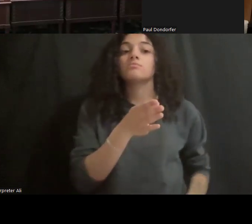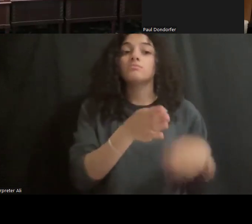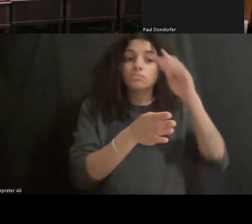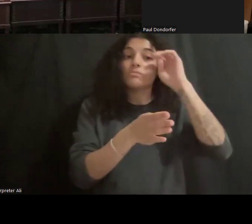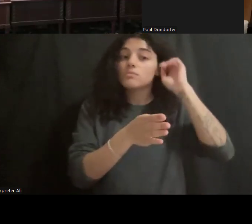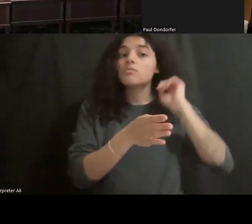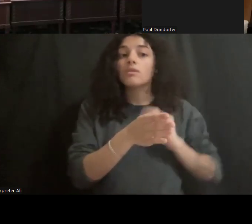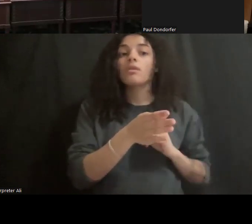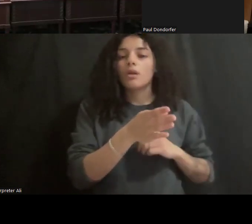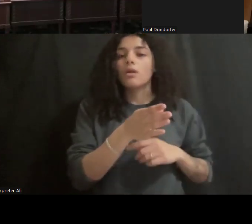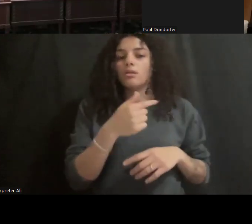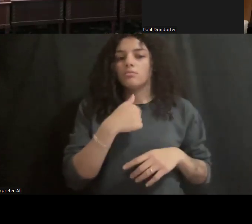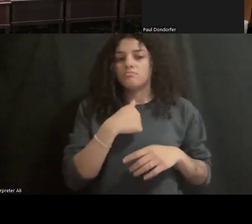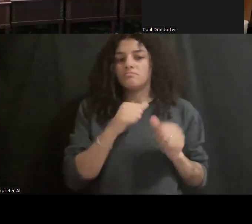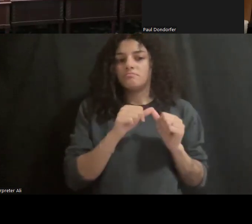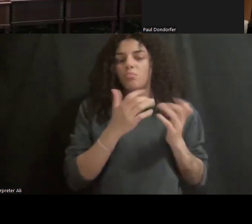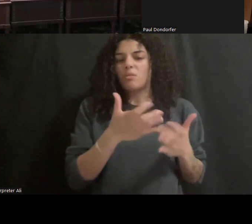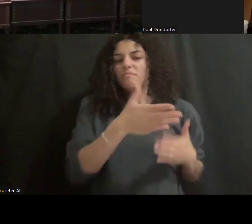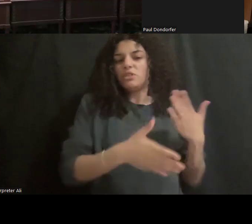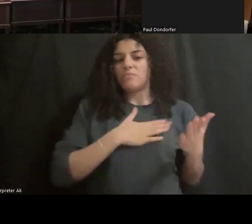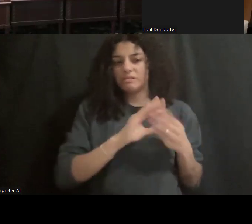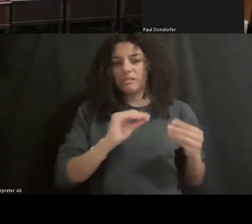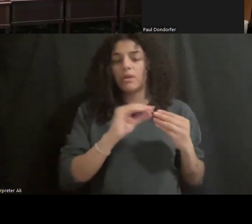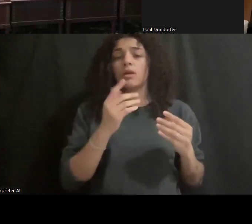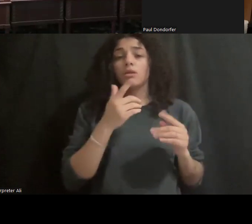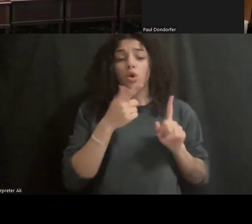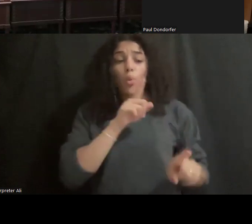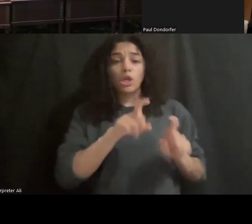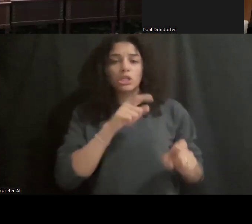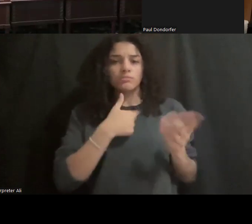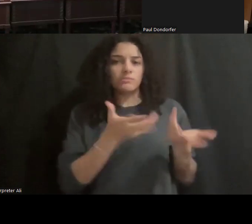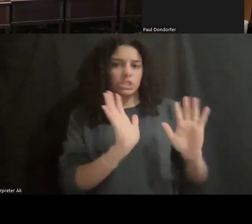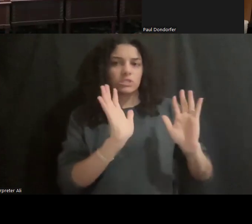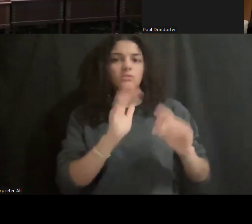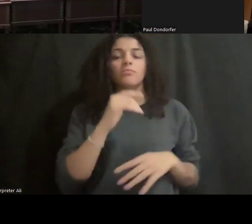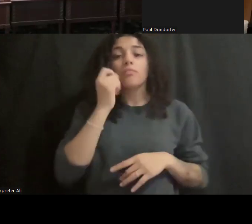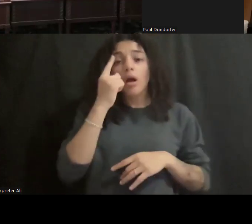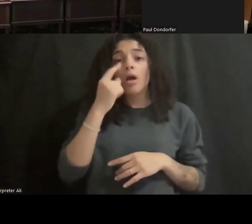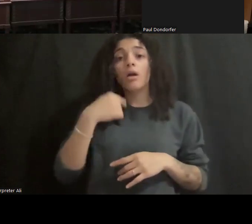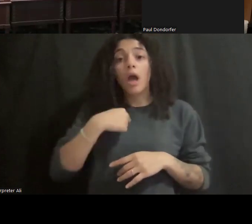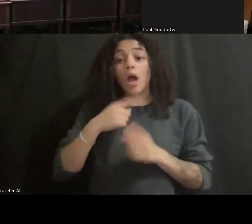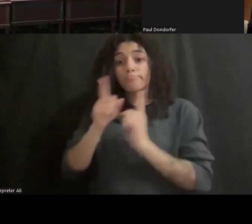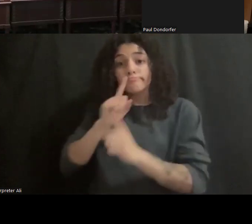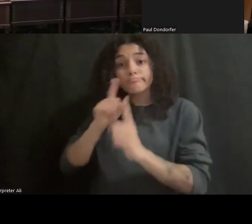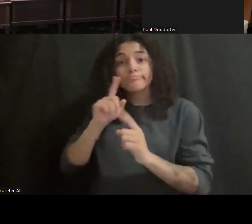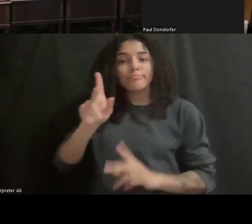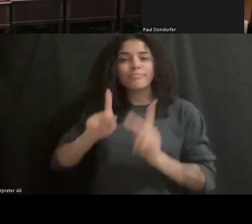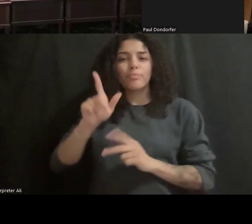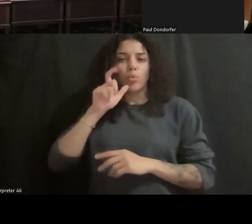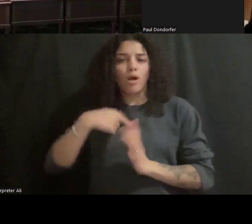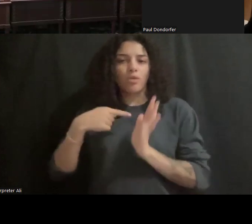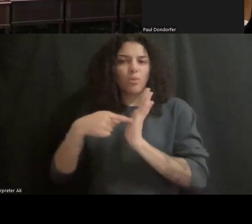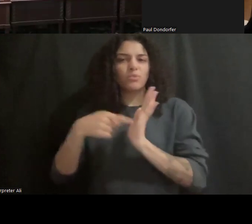Madame President Uh but I had uh conversations with the people I represented last night yesterday